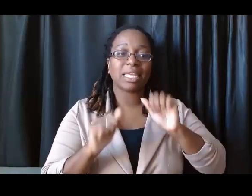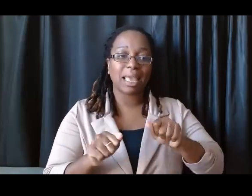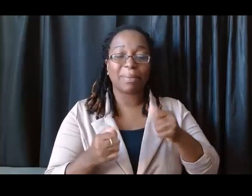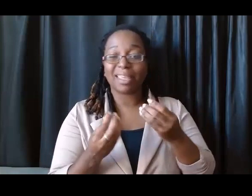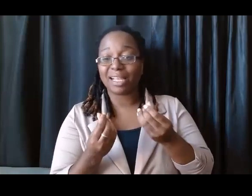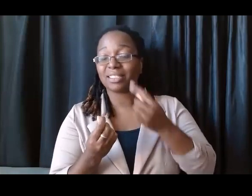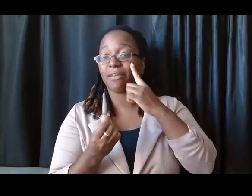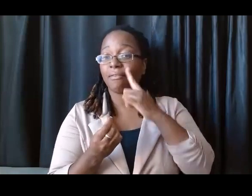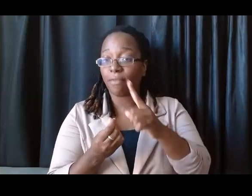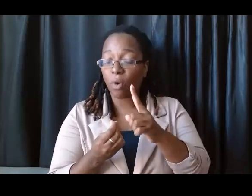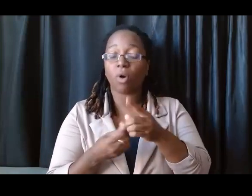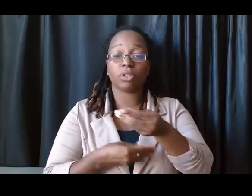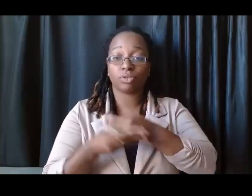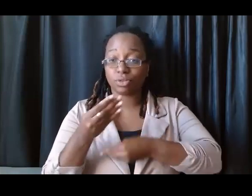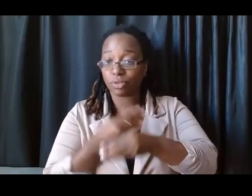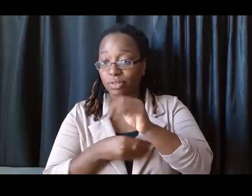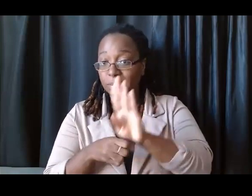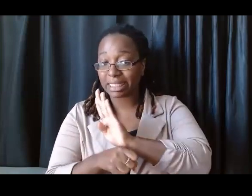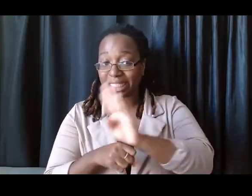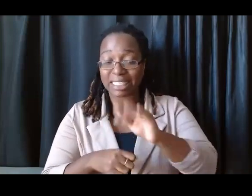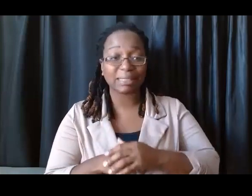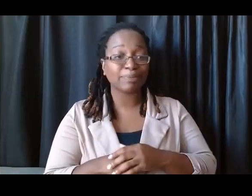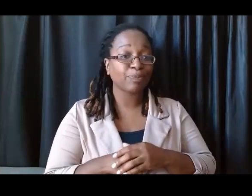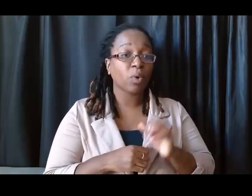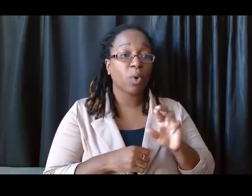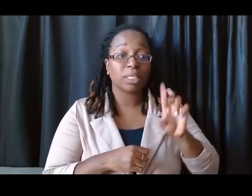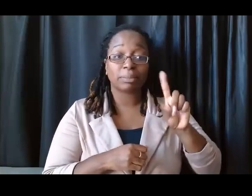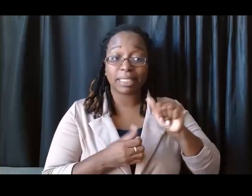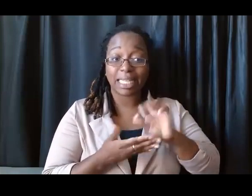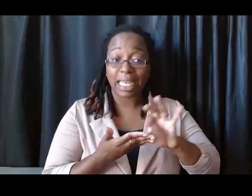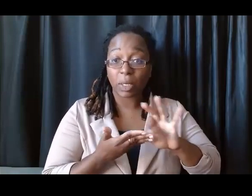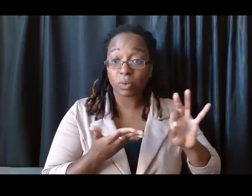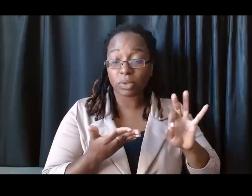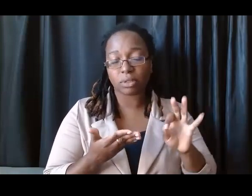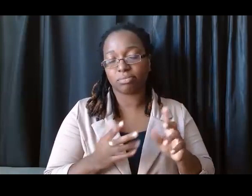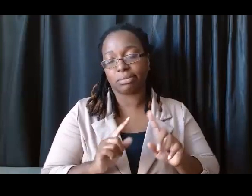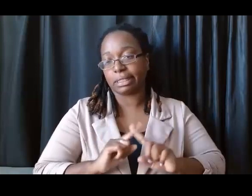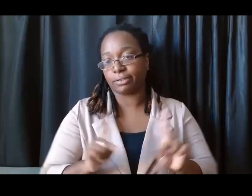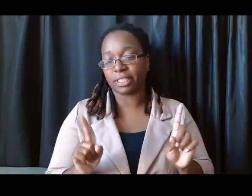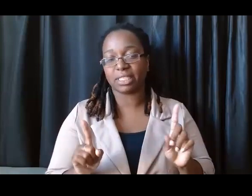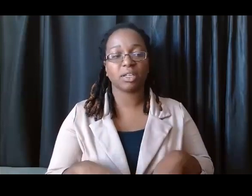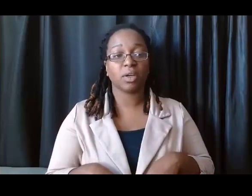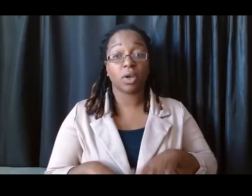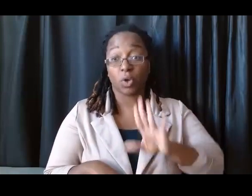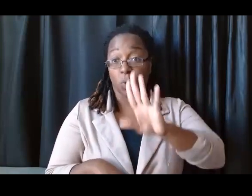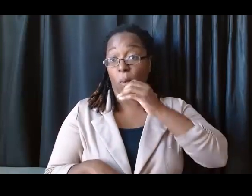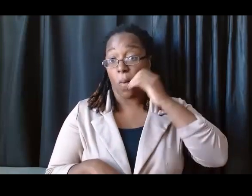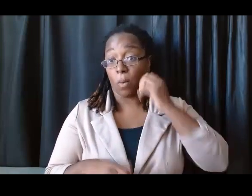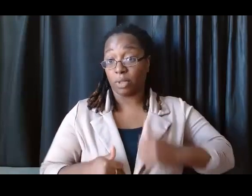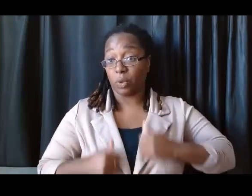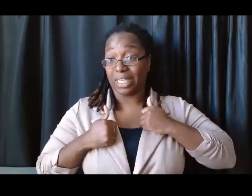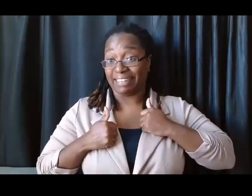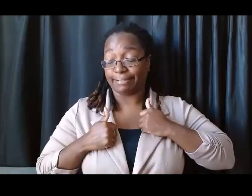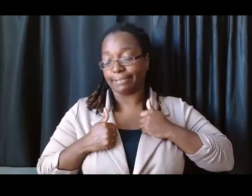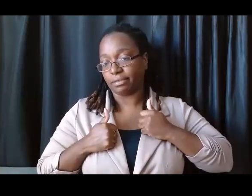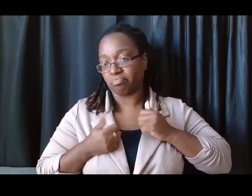ABLE accounts are also excluded. A home you own that you live in is excluded.